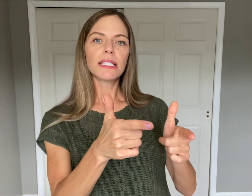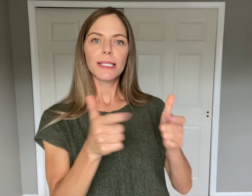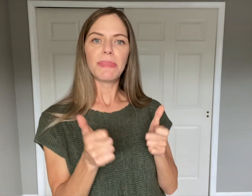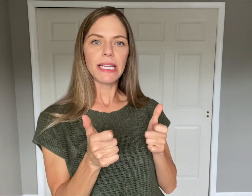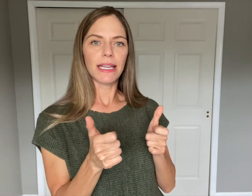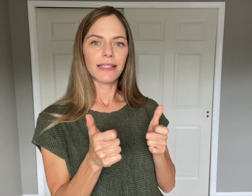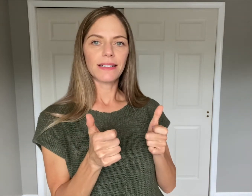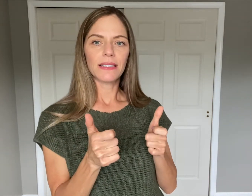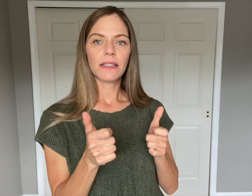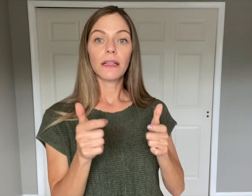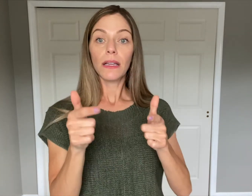"Speeding"